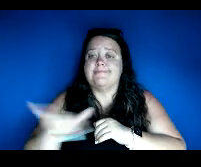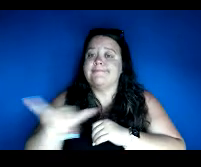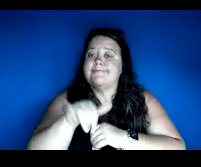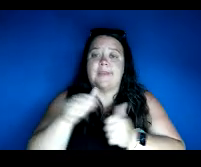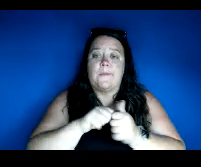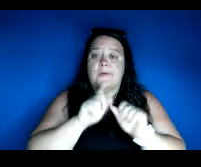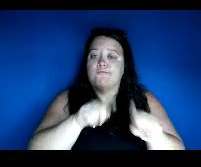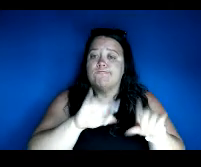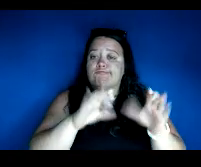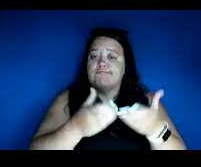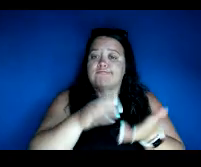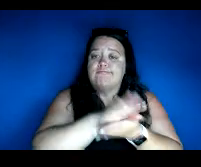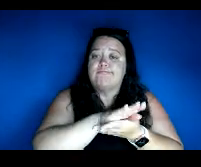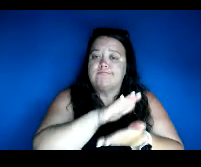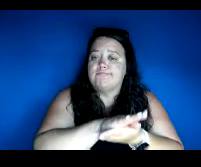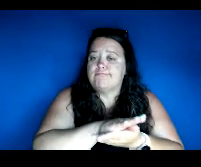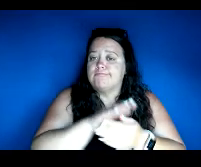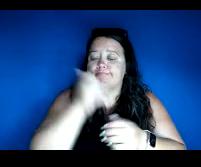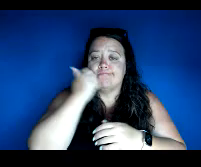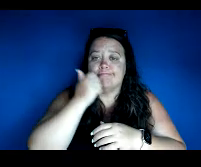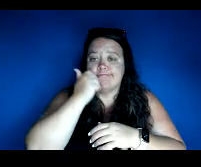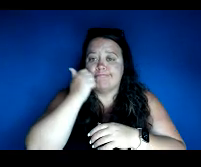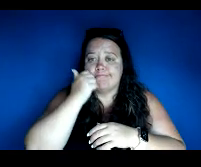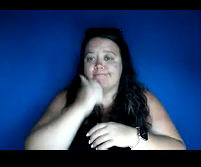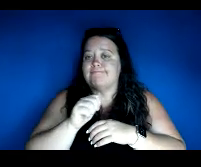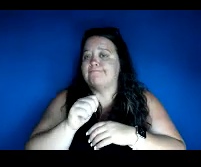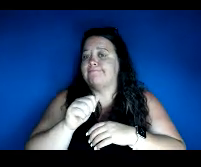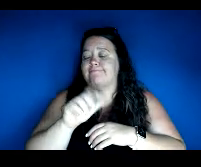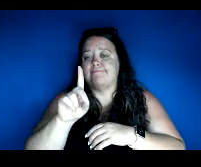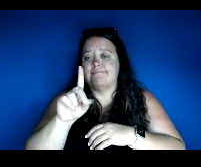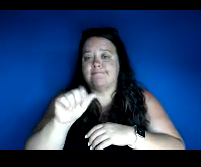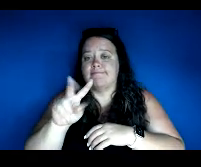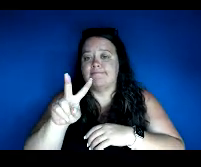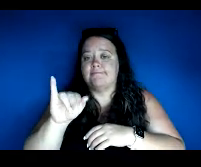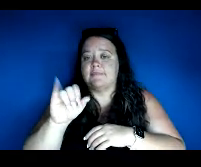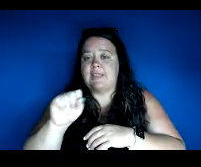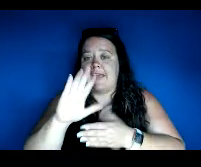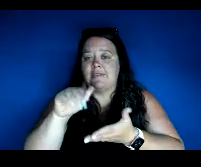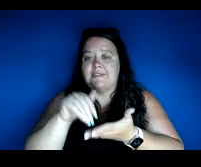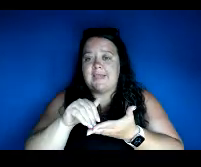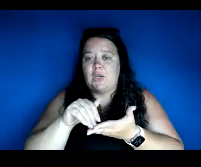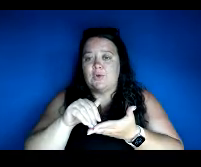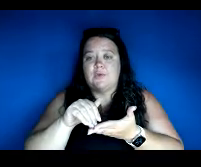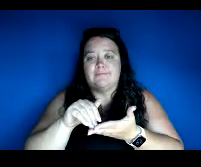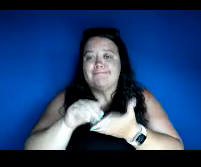or kind of the Davis Center, which is the student center on campus. There are elevators in those locations,